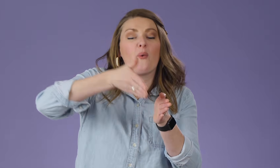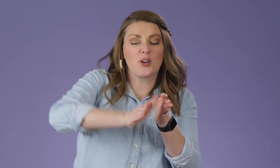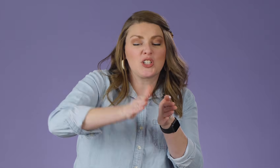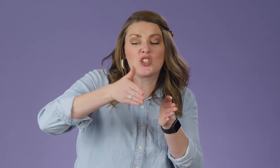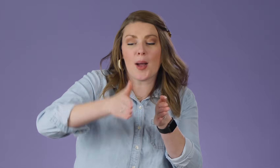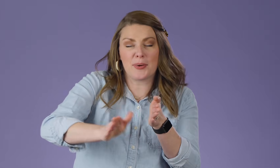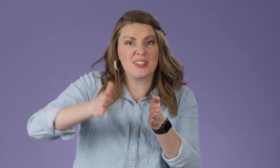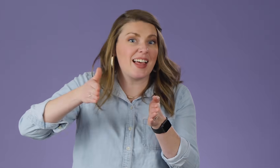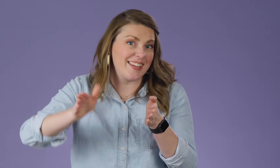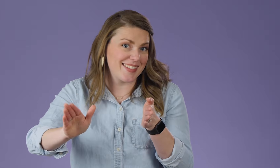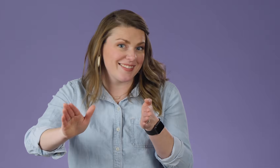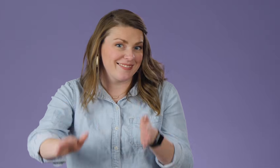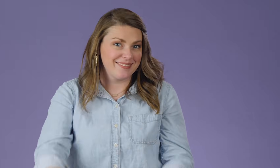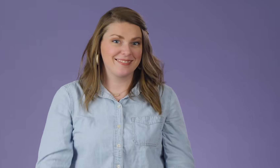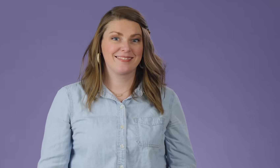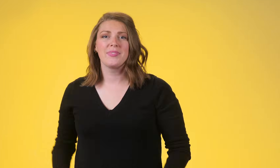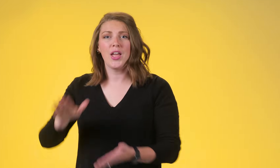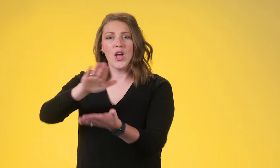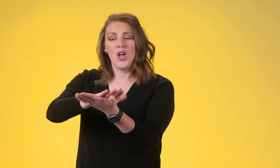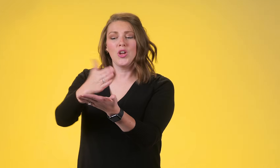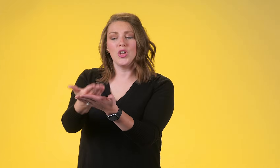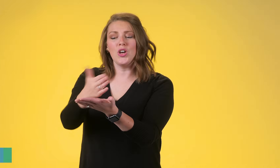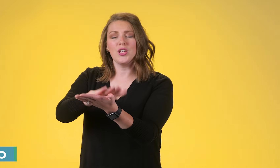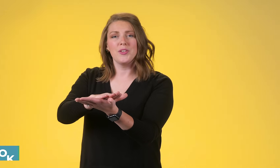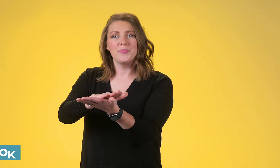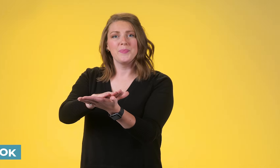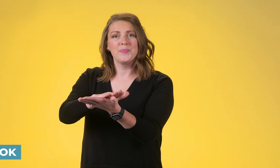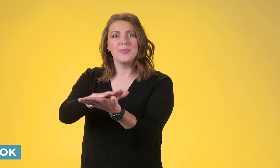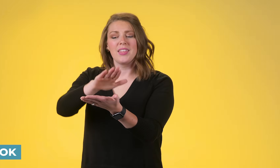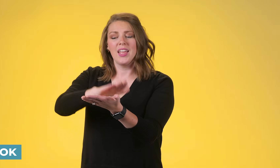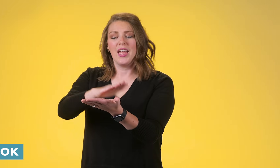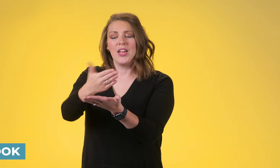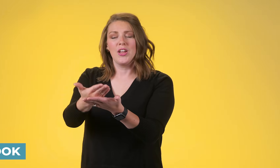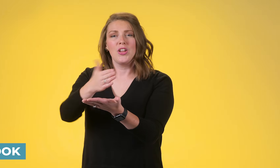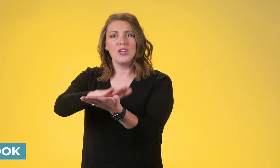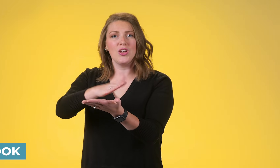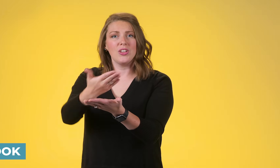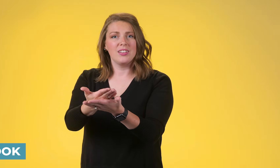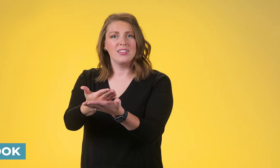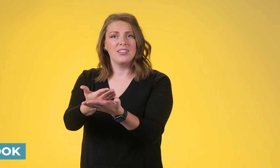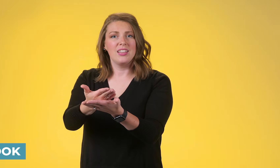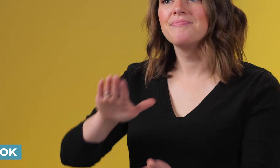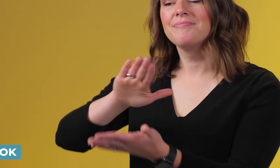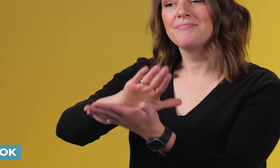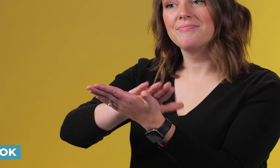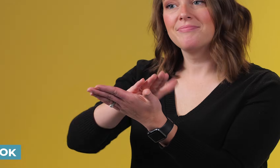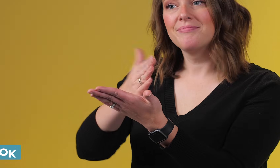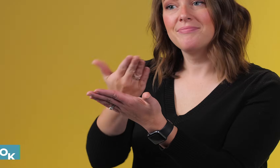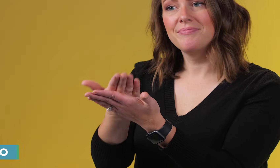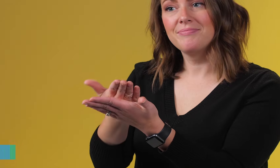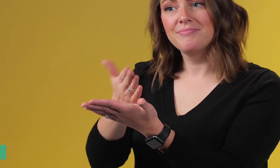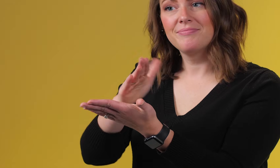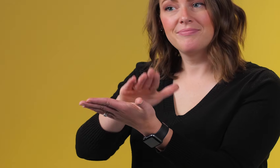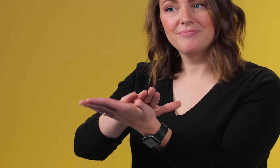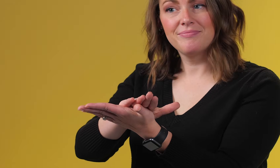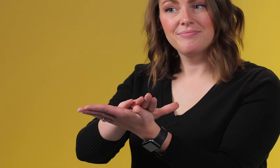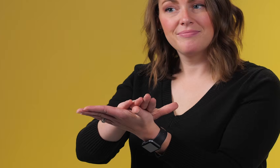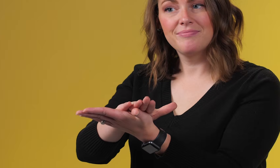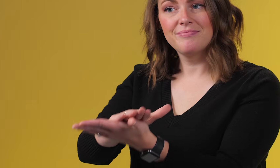or to chop or slice.' 'Cook, cook,' it's just like you're flipping something when you're cooking it